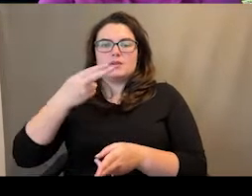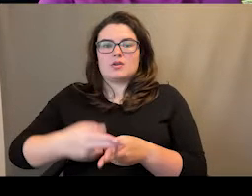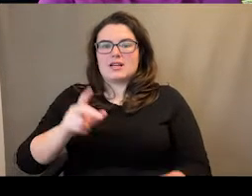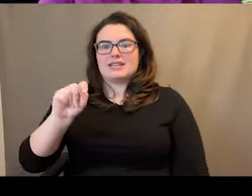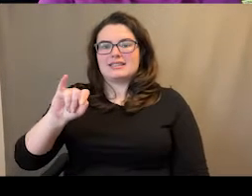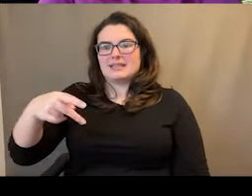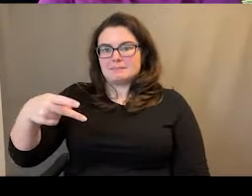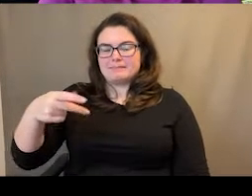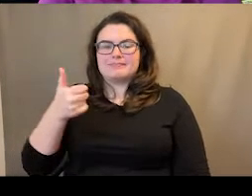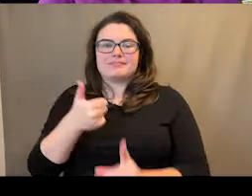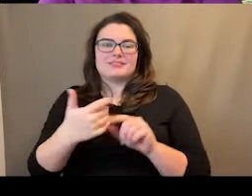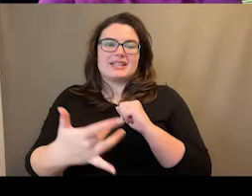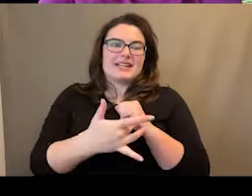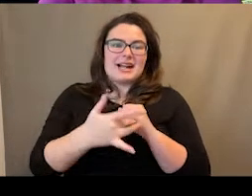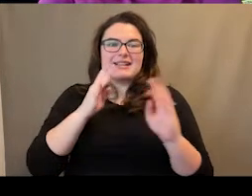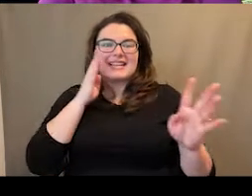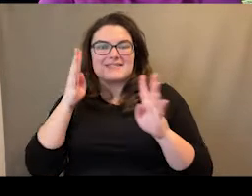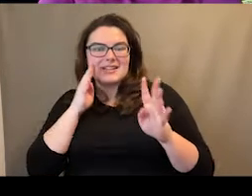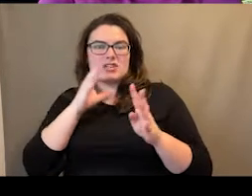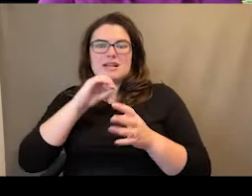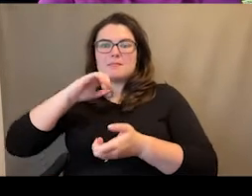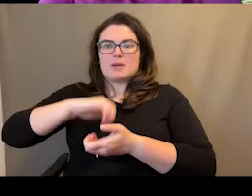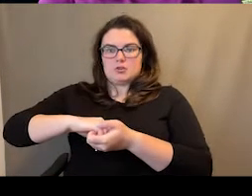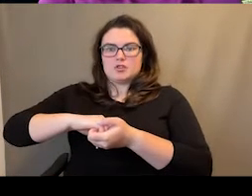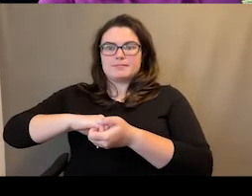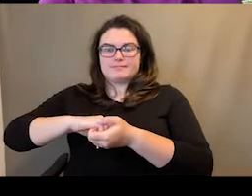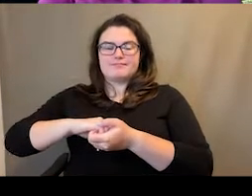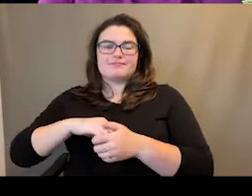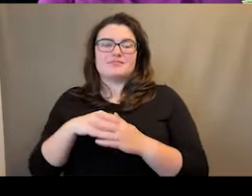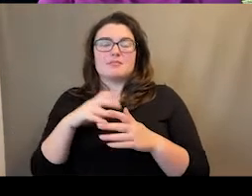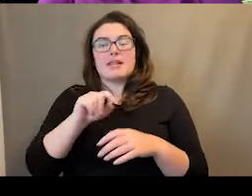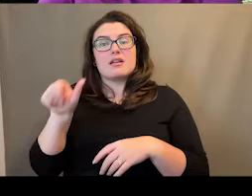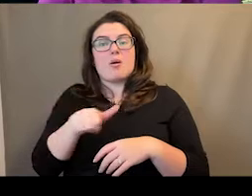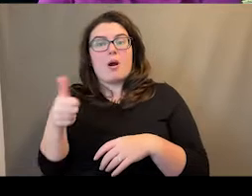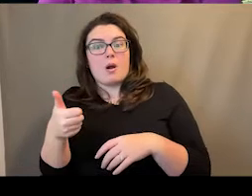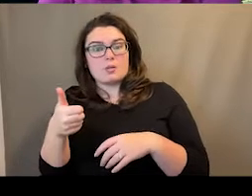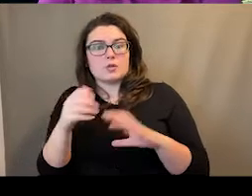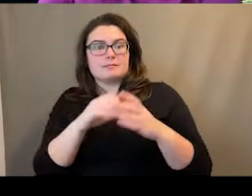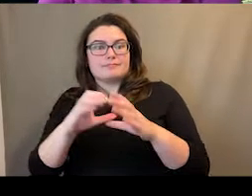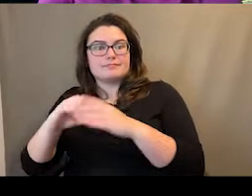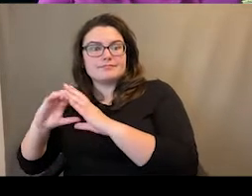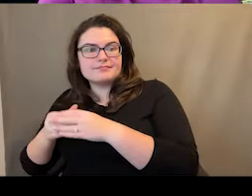it's Technology Innovation and Partnerships. But the other divisions, Biological Sciences,